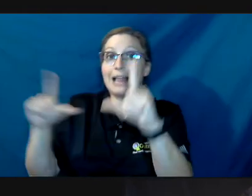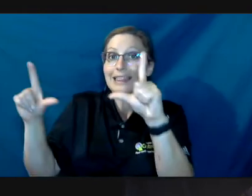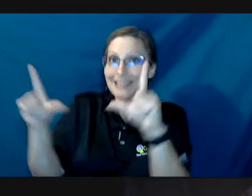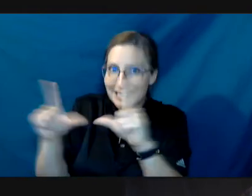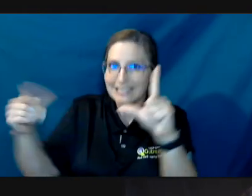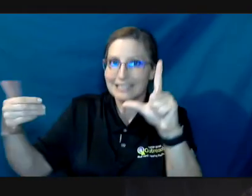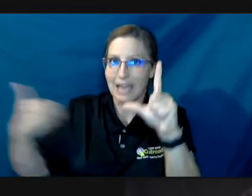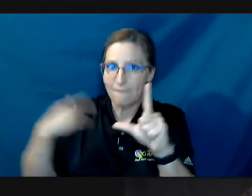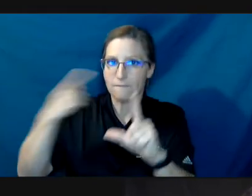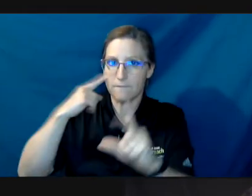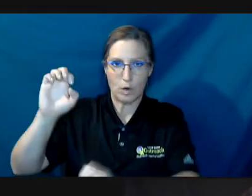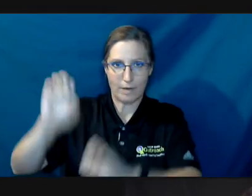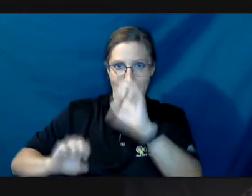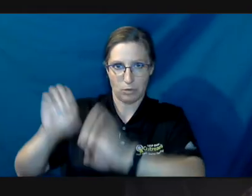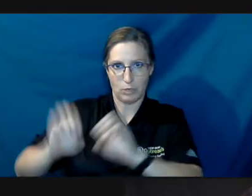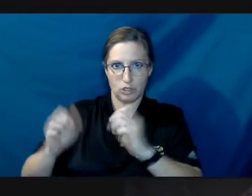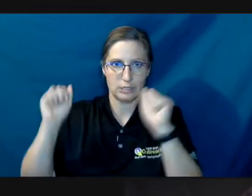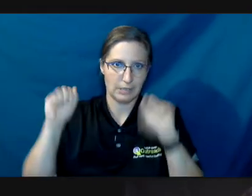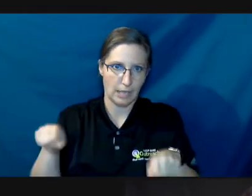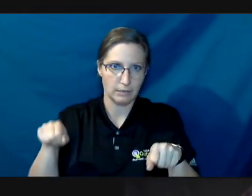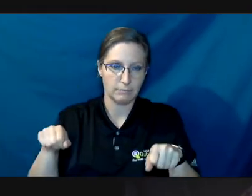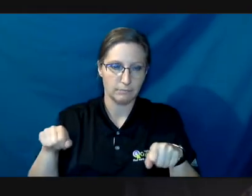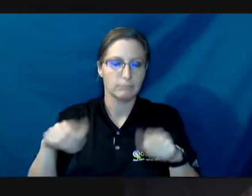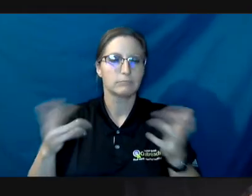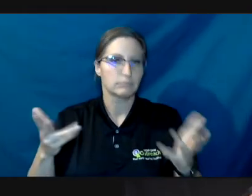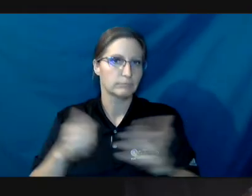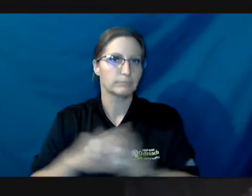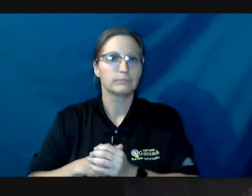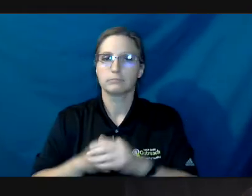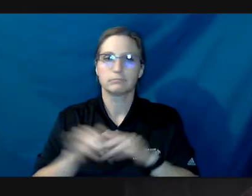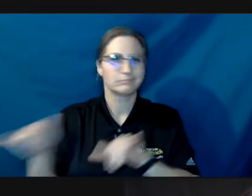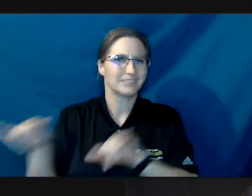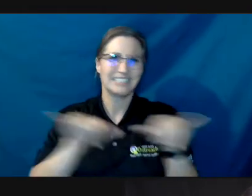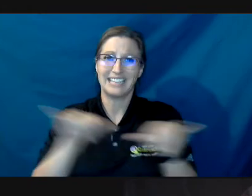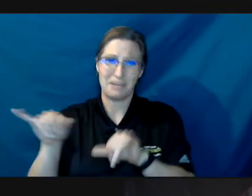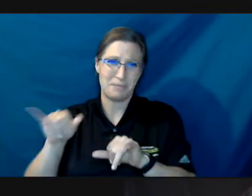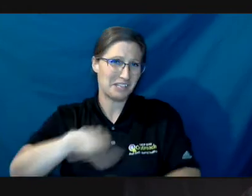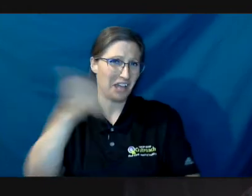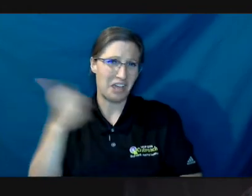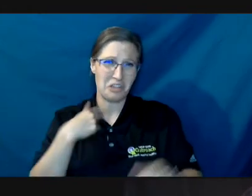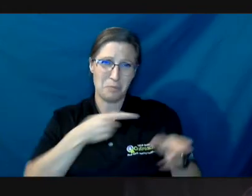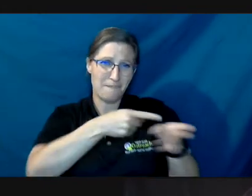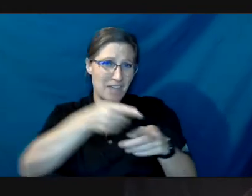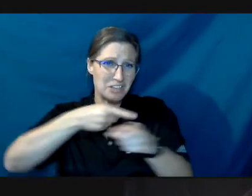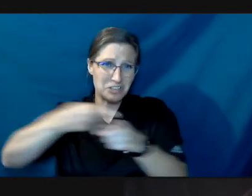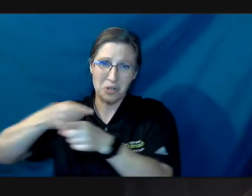in order to do that. That is the same as any of the other professionals